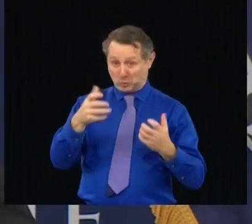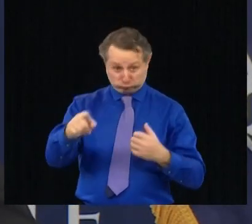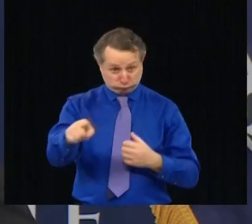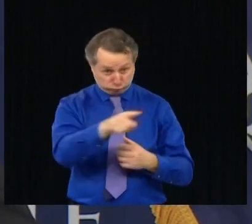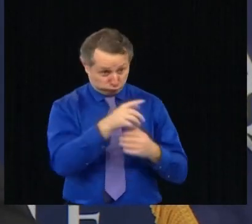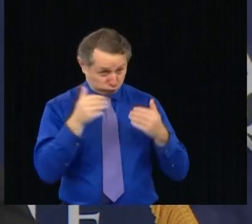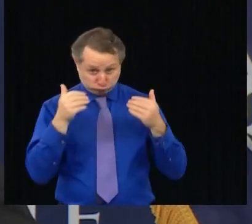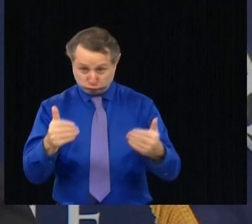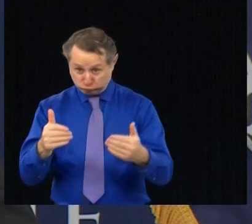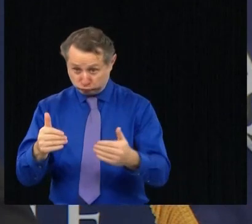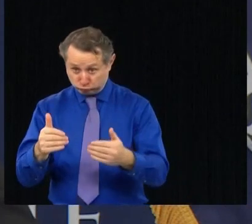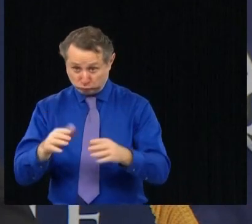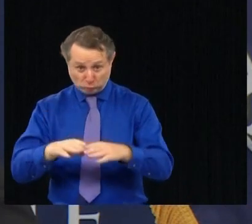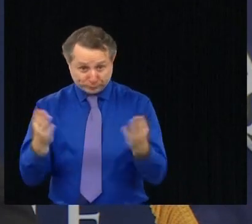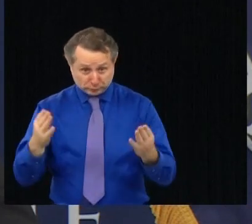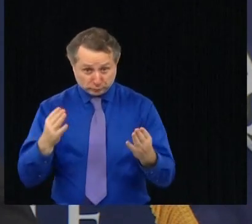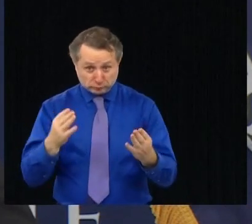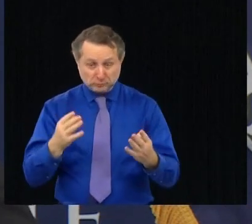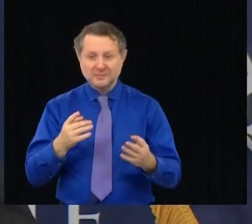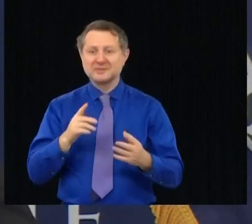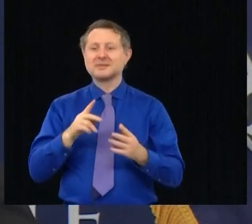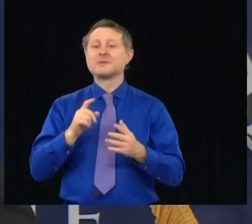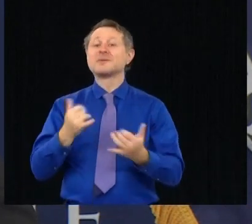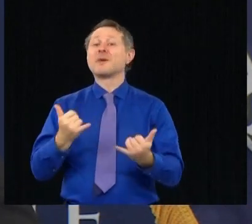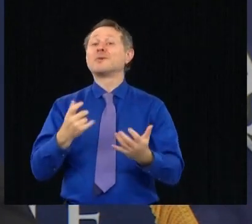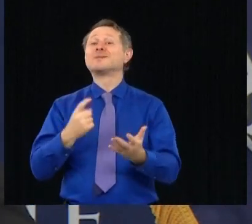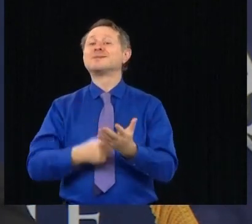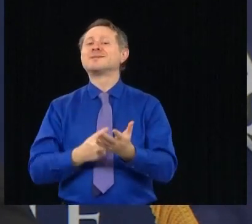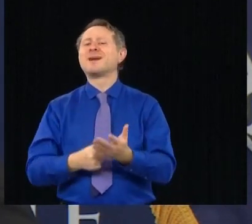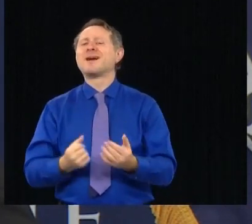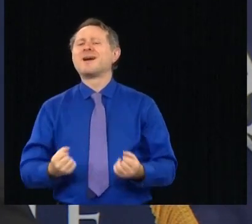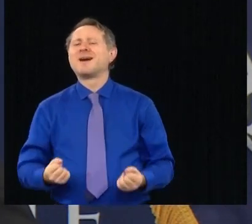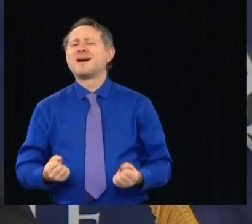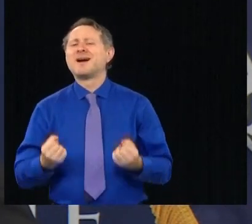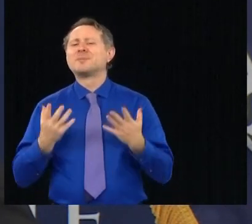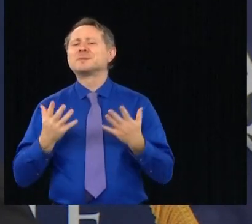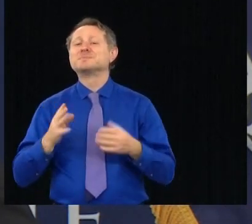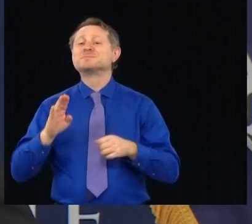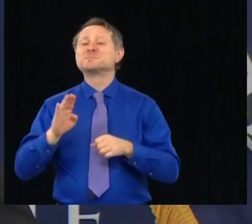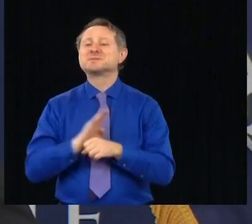THE BUSINESSES THAT CHOOSE TO